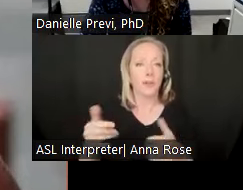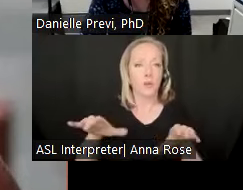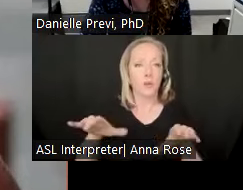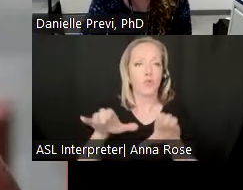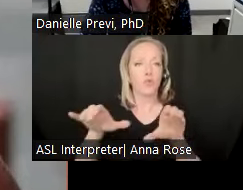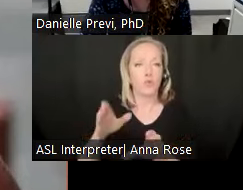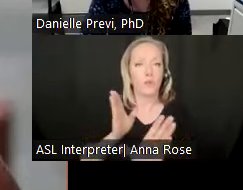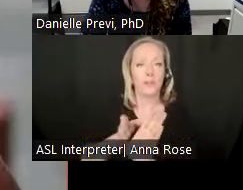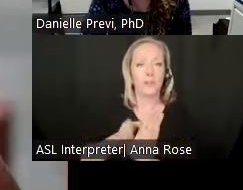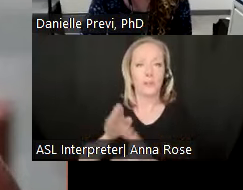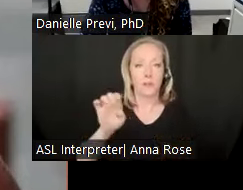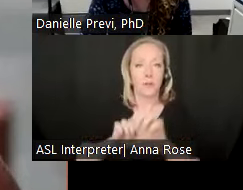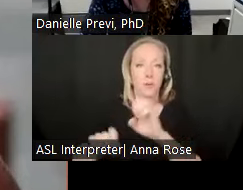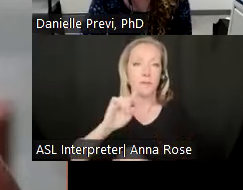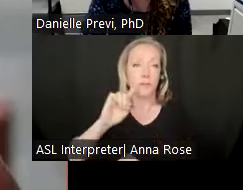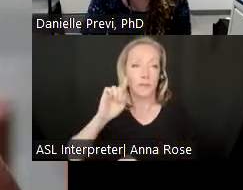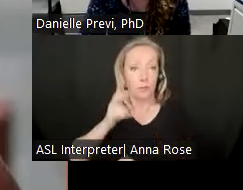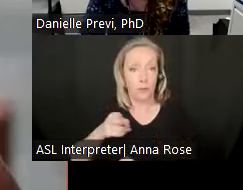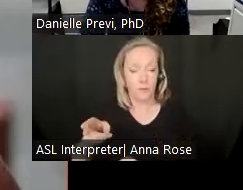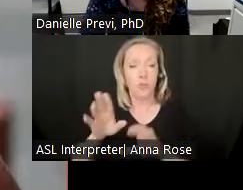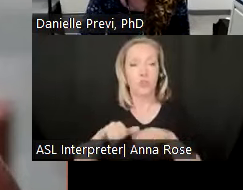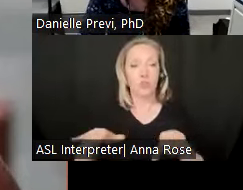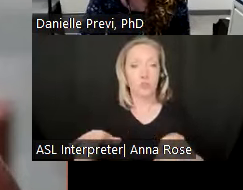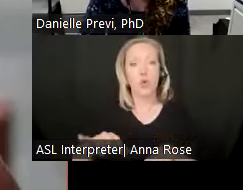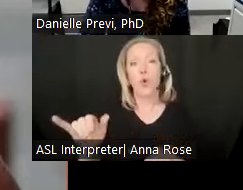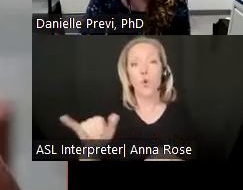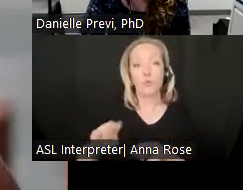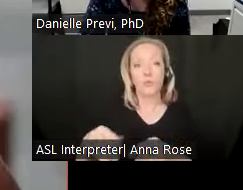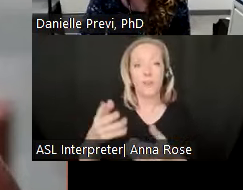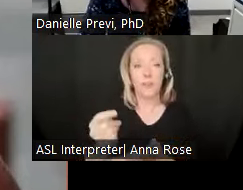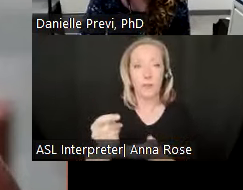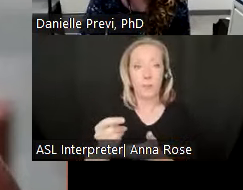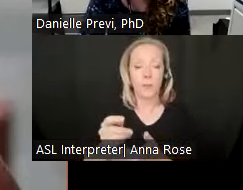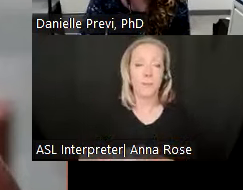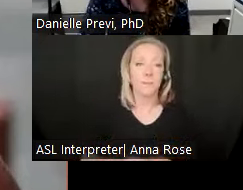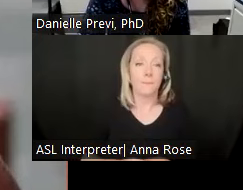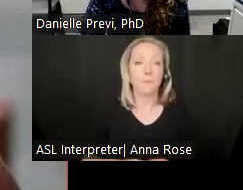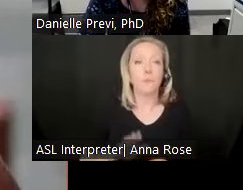for deaf and hard of hearing children as well as therapy. Referral concerns include pre and